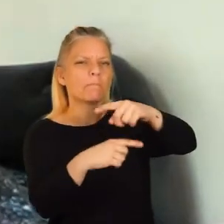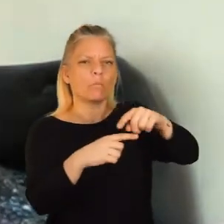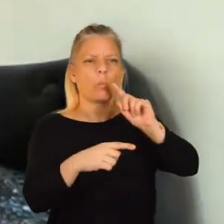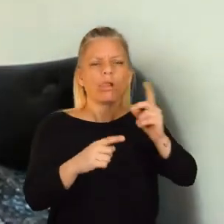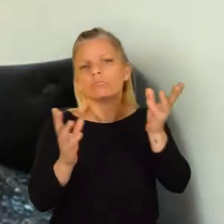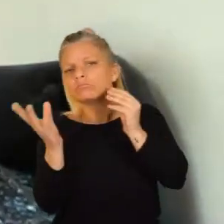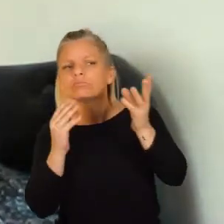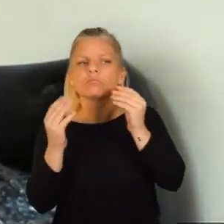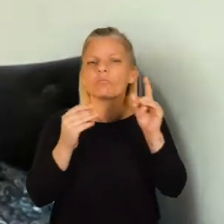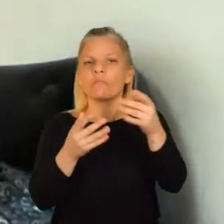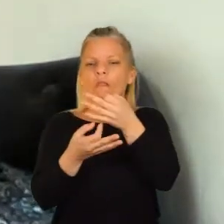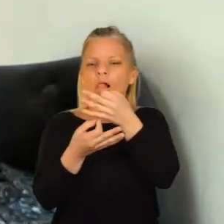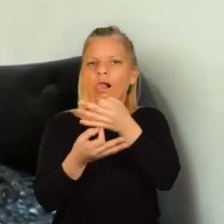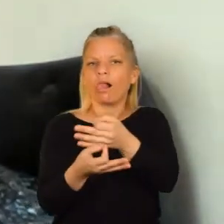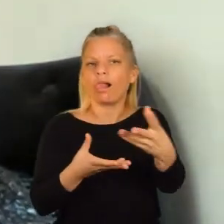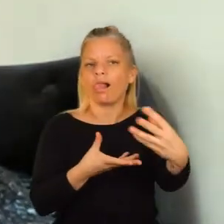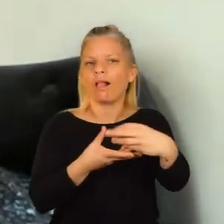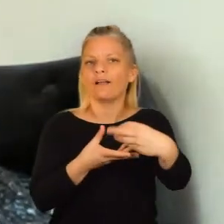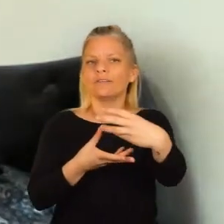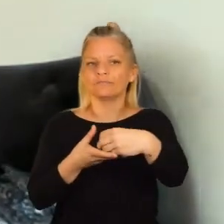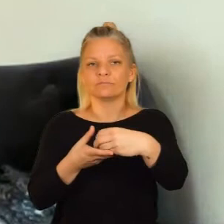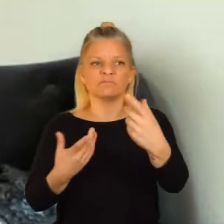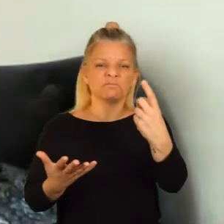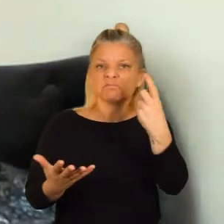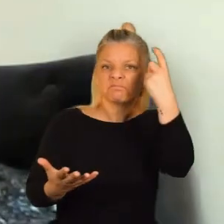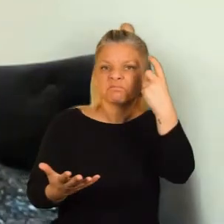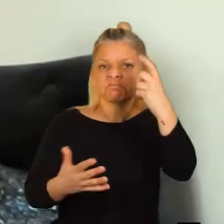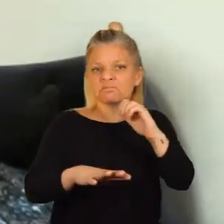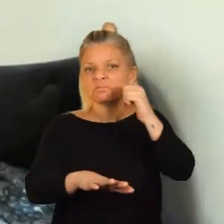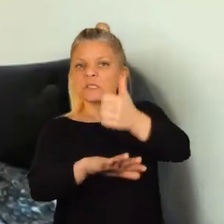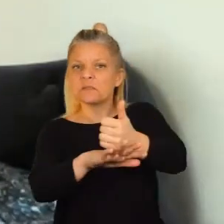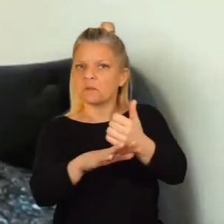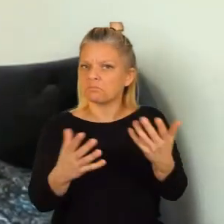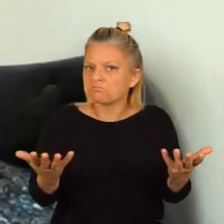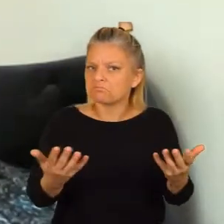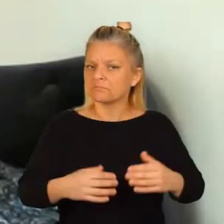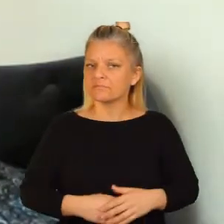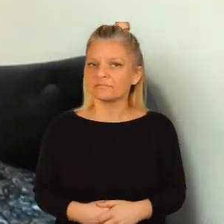to sort of be there I think people are kind of awesome and I hope that maybe some of the people